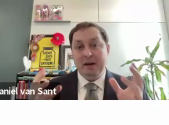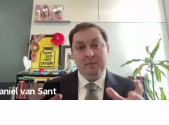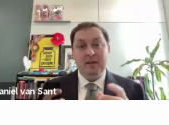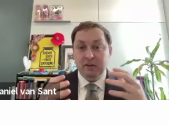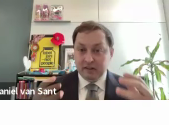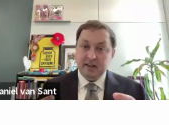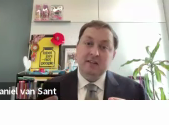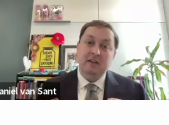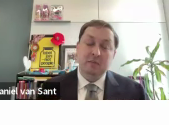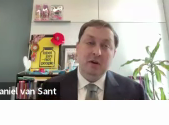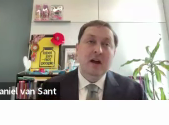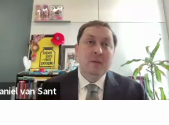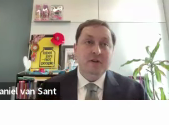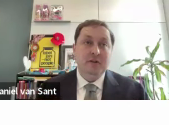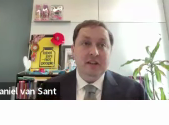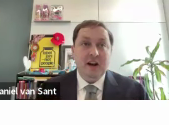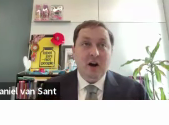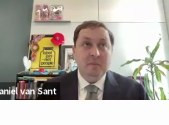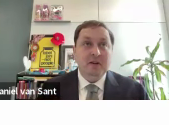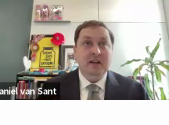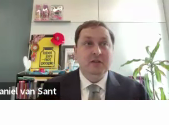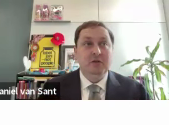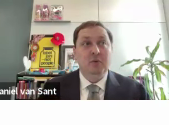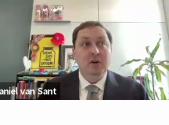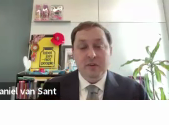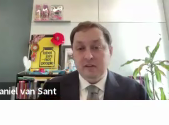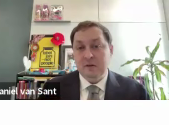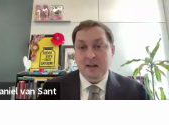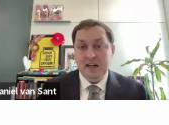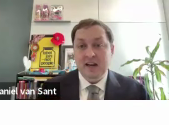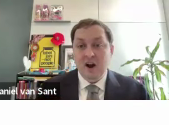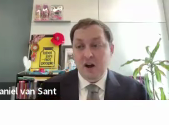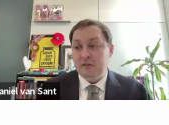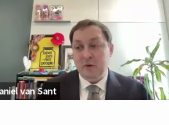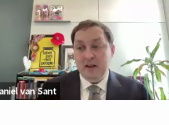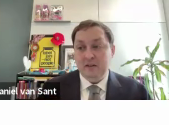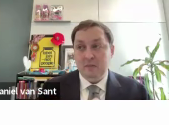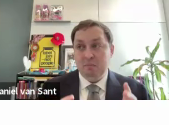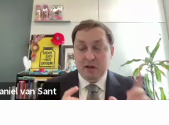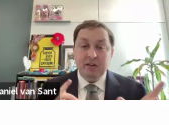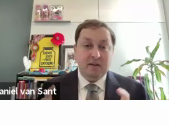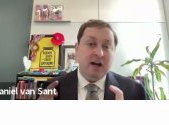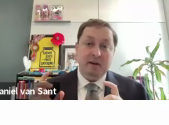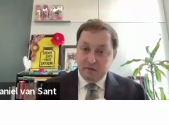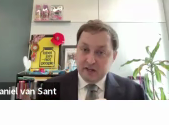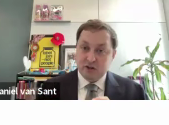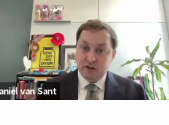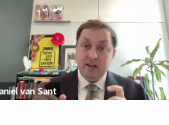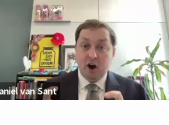how do we make a place physically accessible? But you'll see that our building through the work with this committee also has built environment features